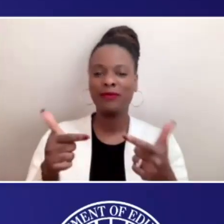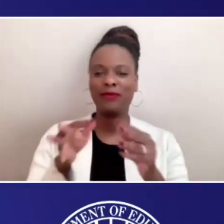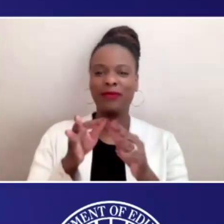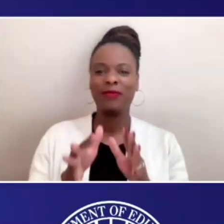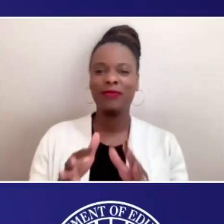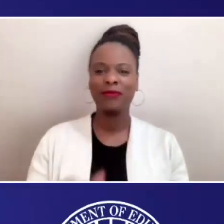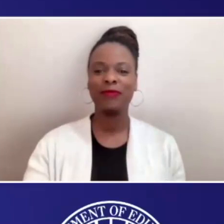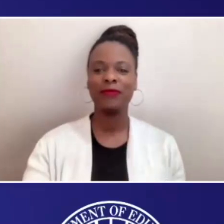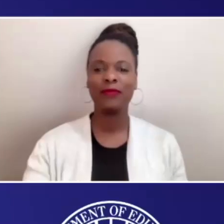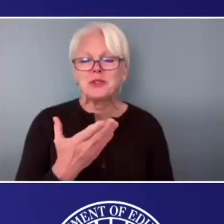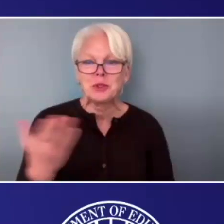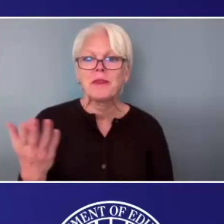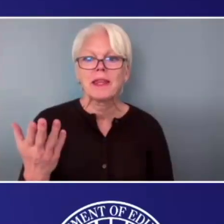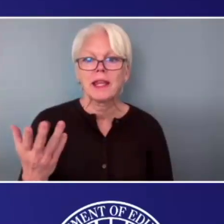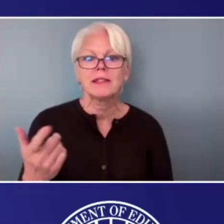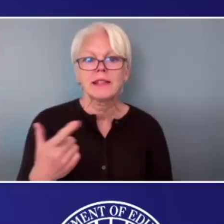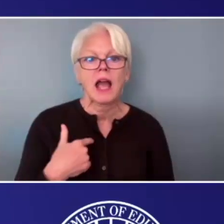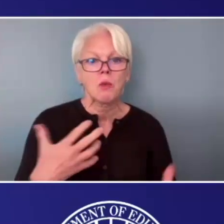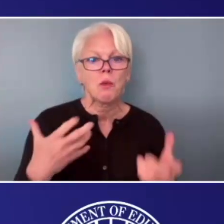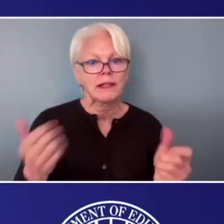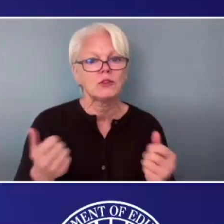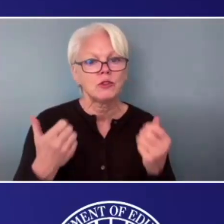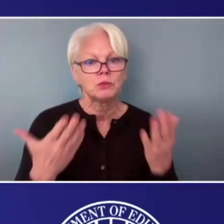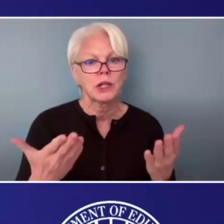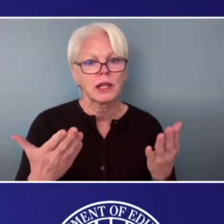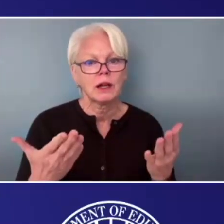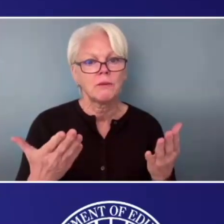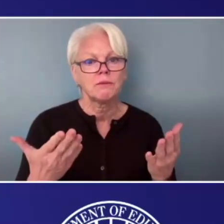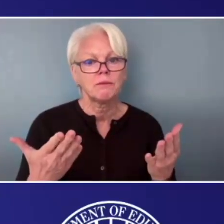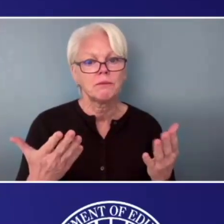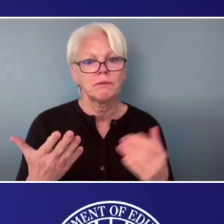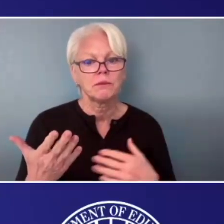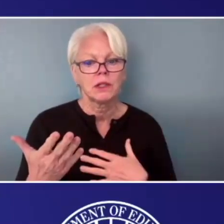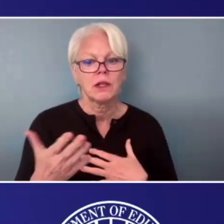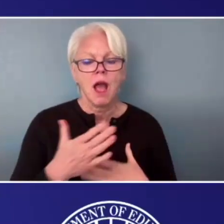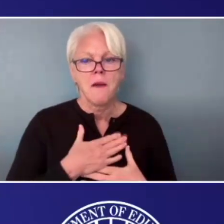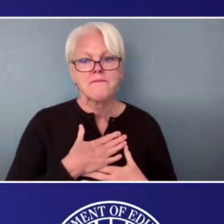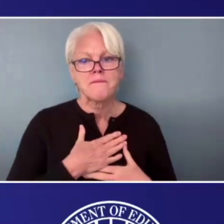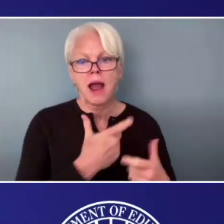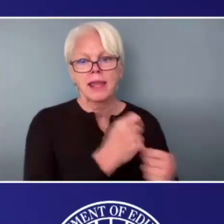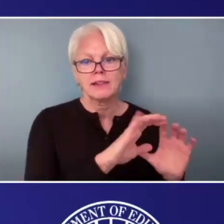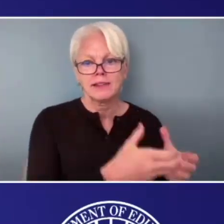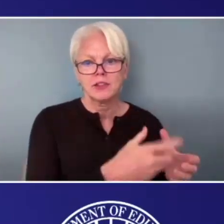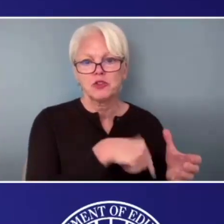the, the organization -- my constituency has been able to take a